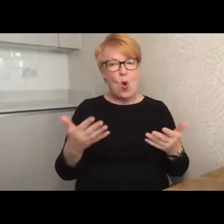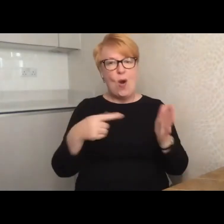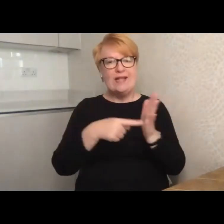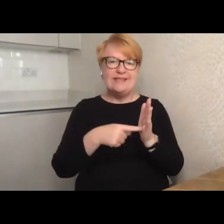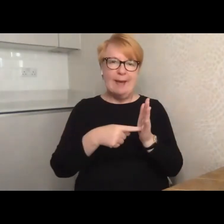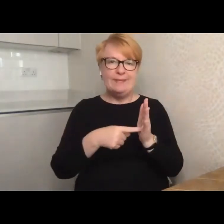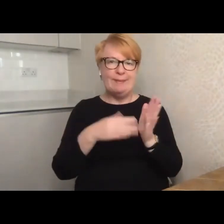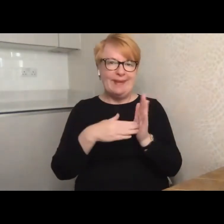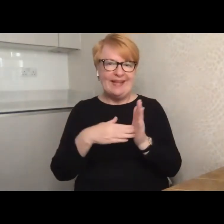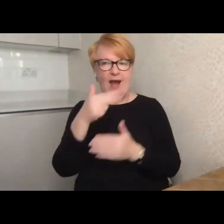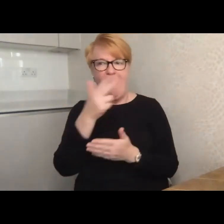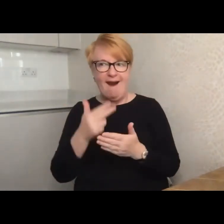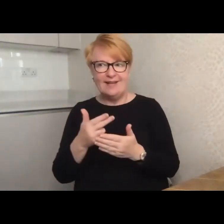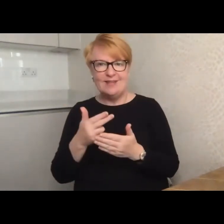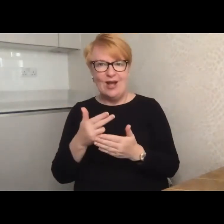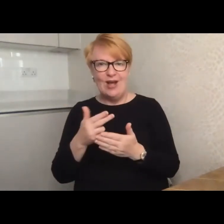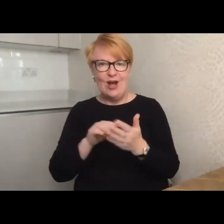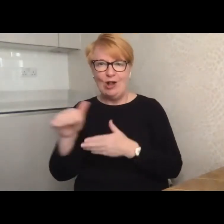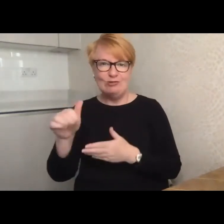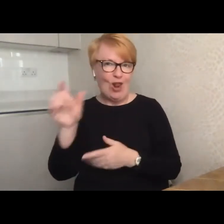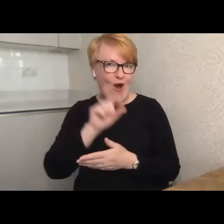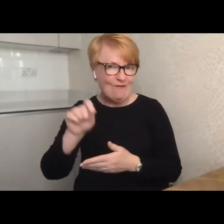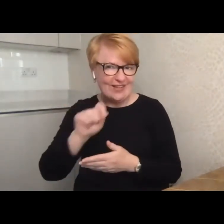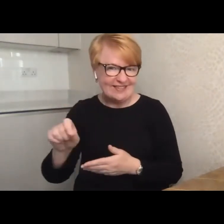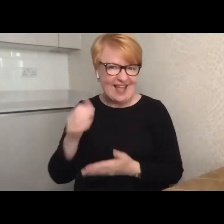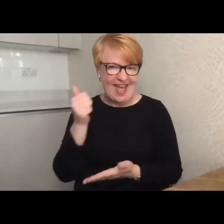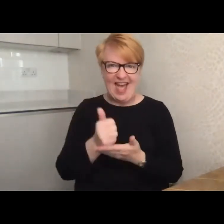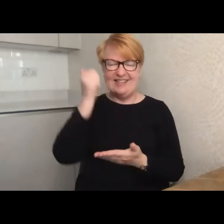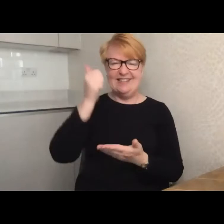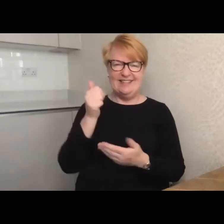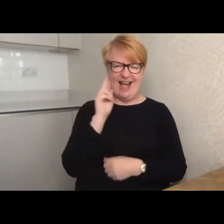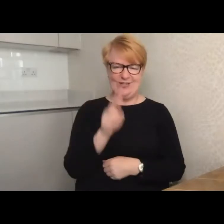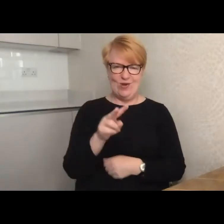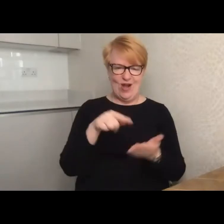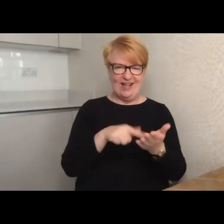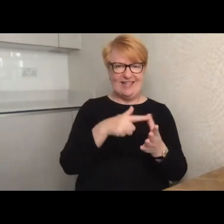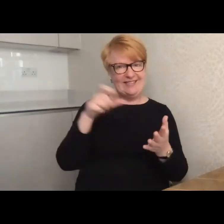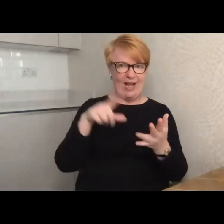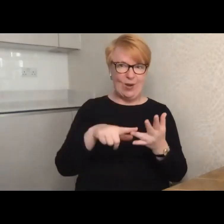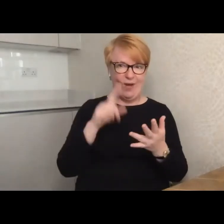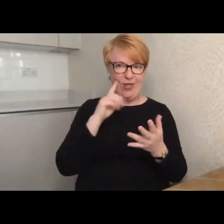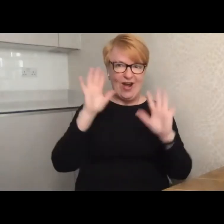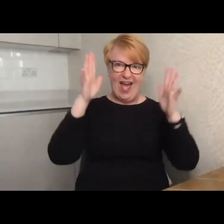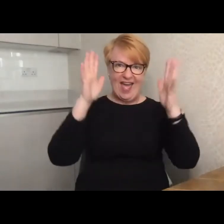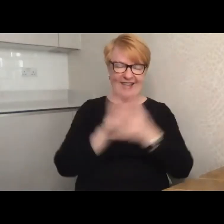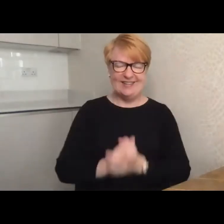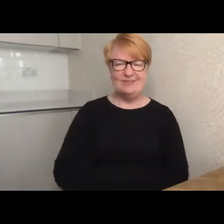I just think that's very good, excellent. When I first saw that branding, I gave you a big hooray! So, the organisation is